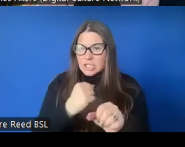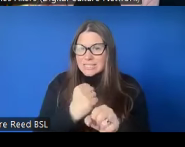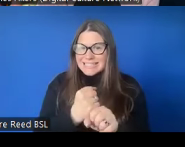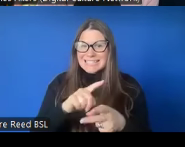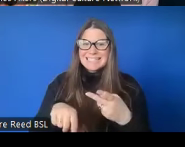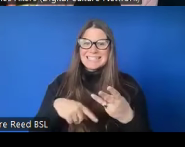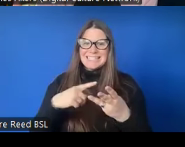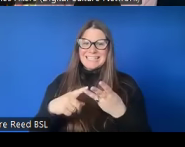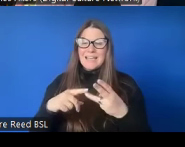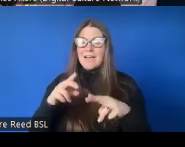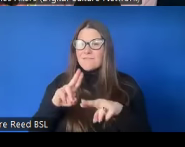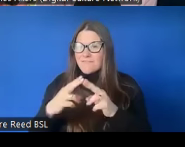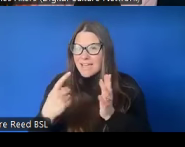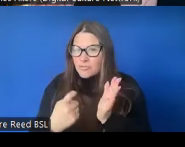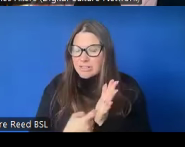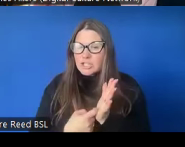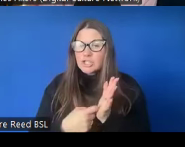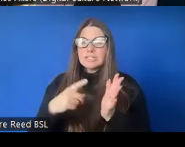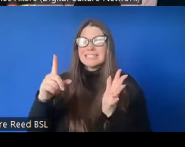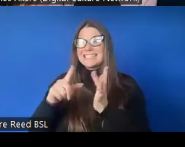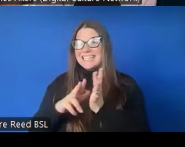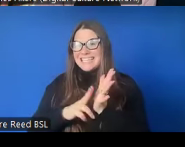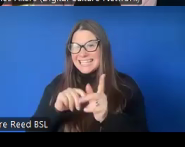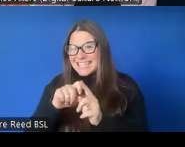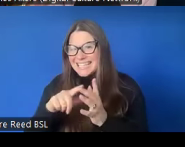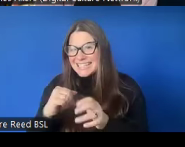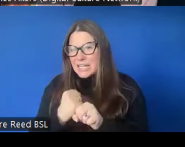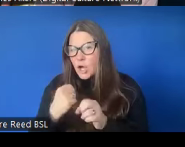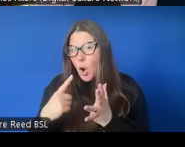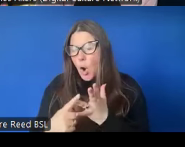All those organizations are creating reports based on our sector.